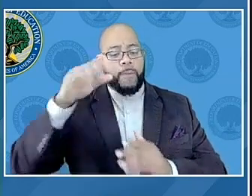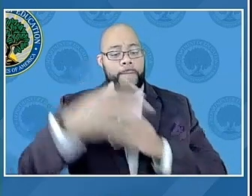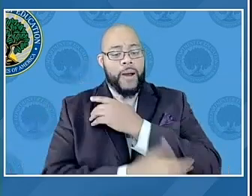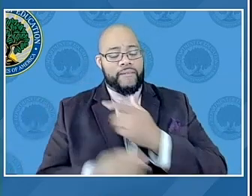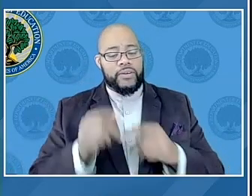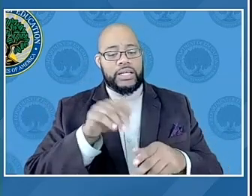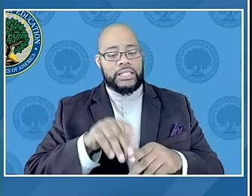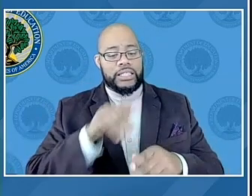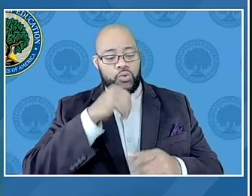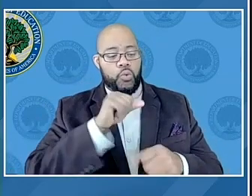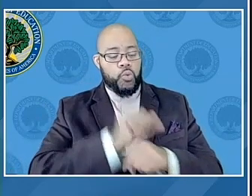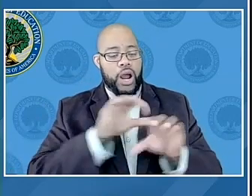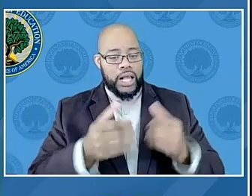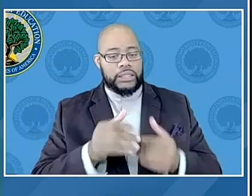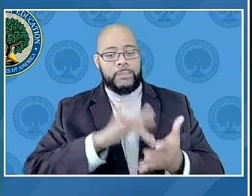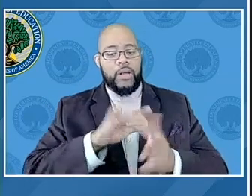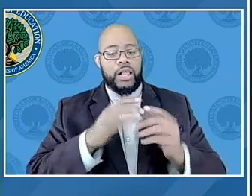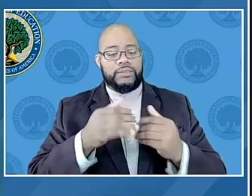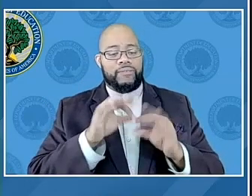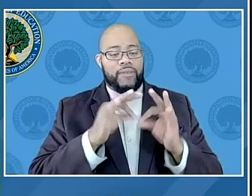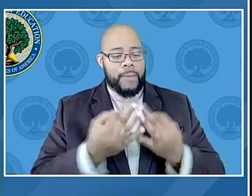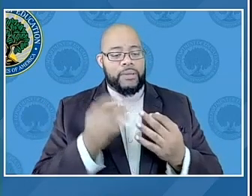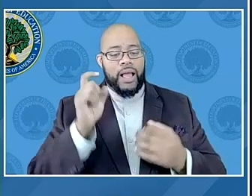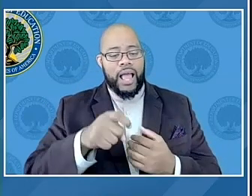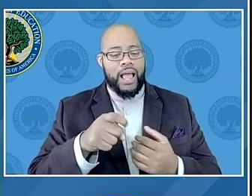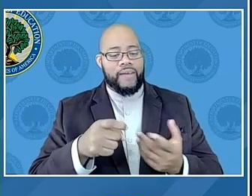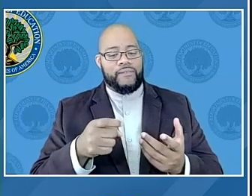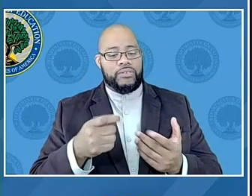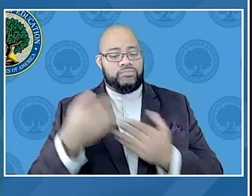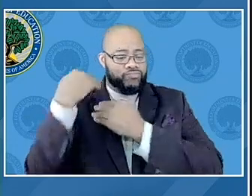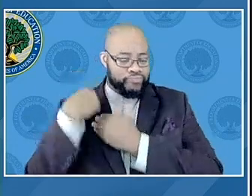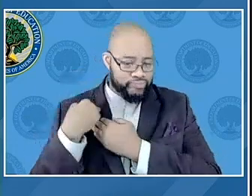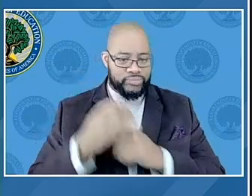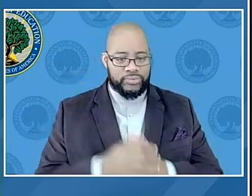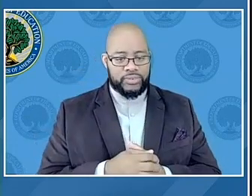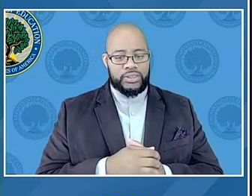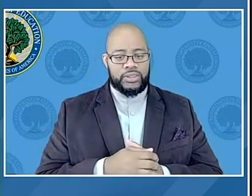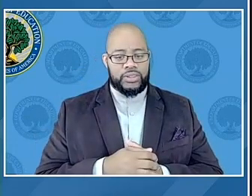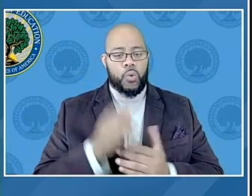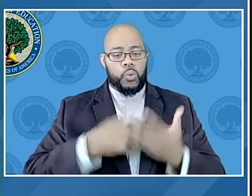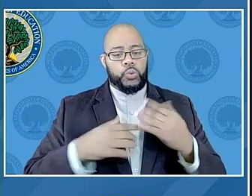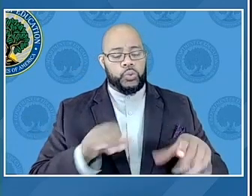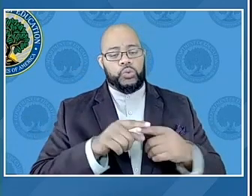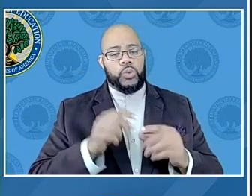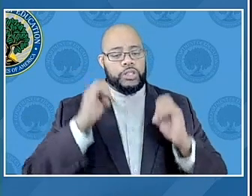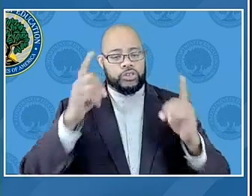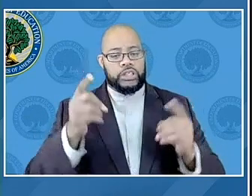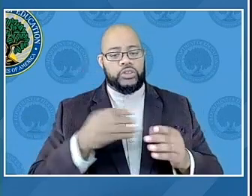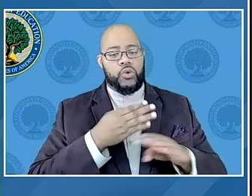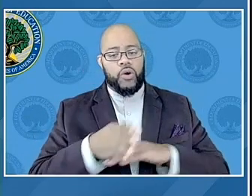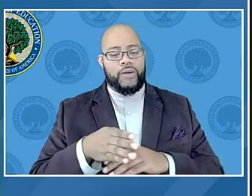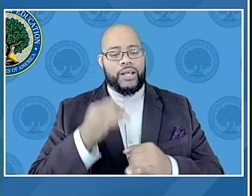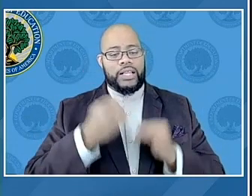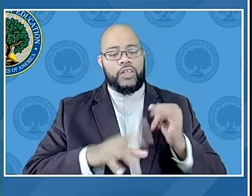middle class families, have to shoulder the burden of what we've been doing to education over the last 30 years, and